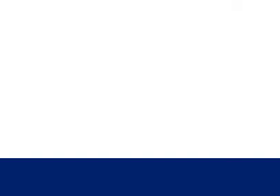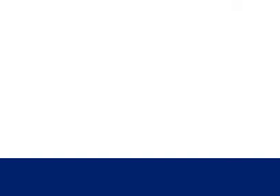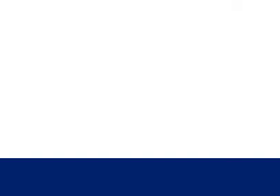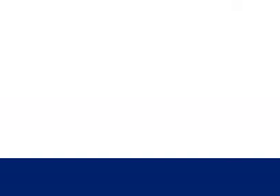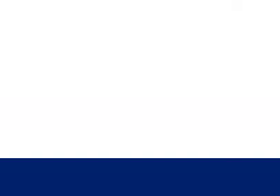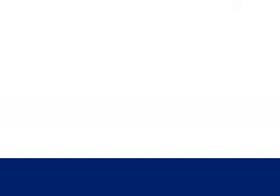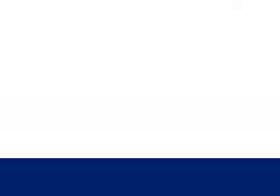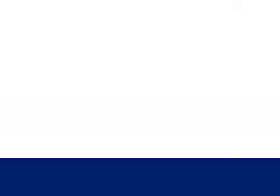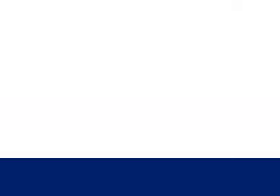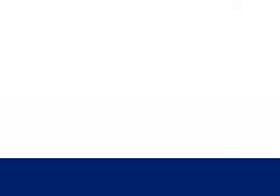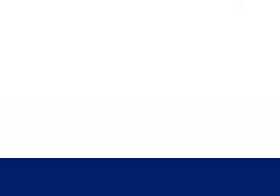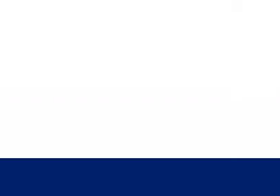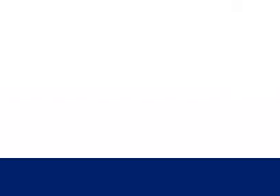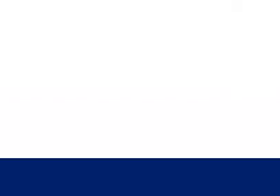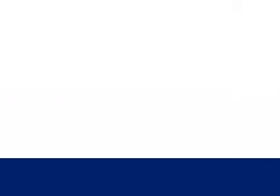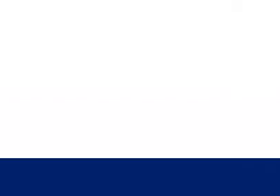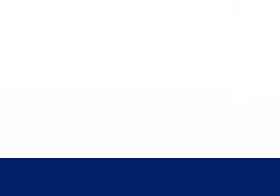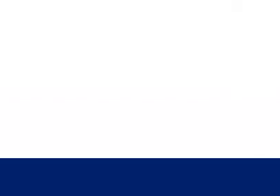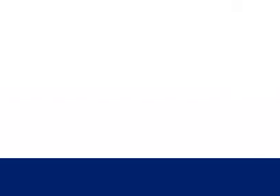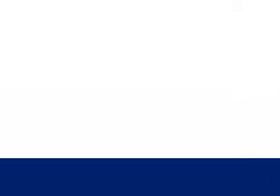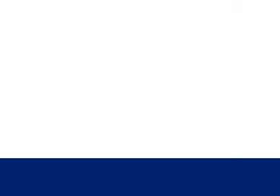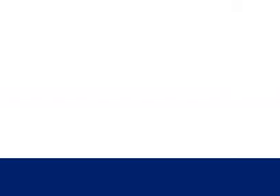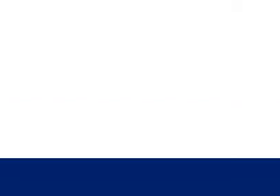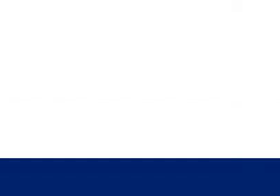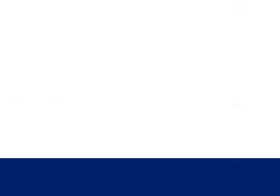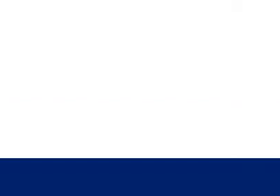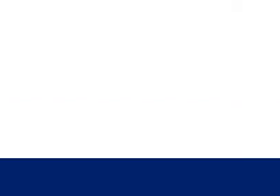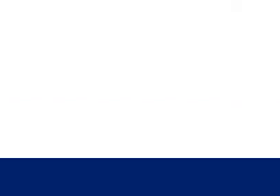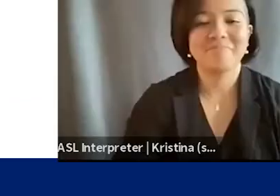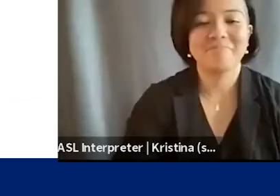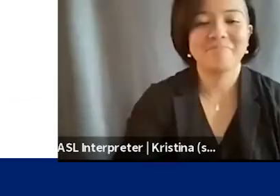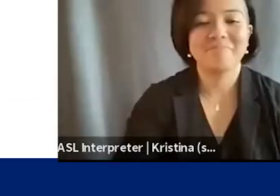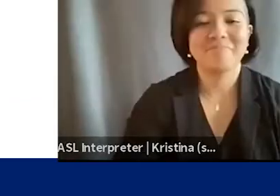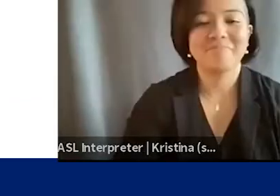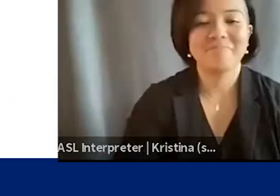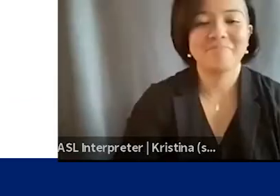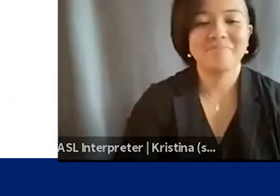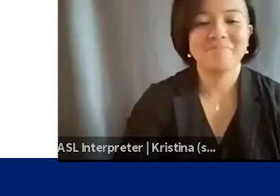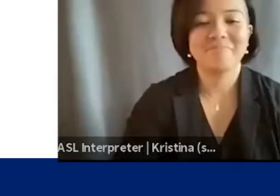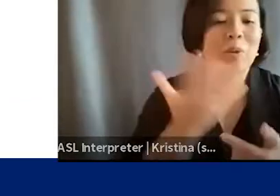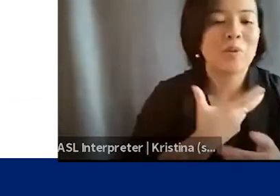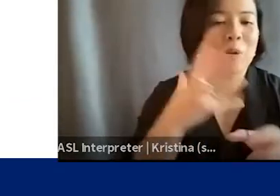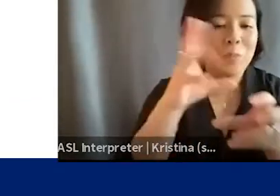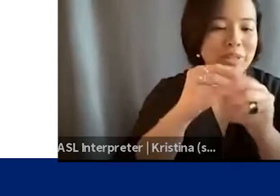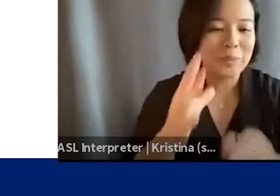which is great because I always go for like anything more than one is a good thing —